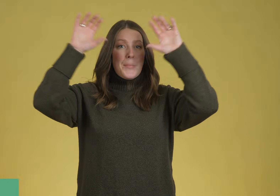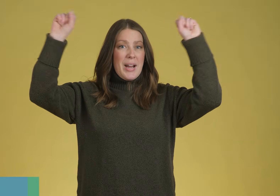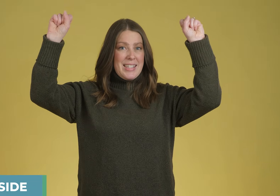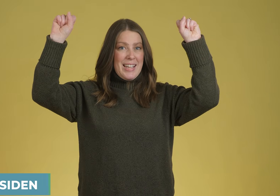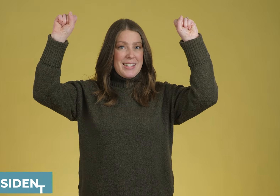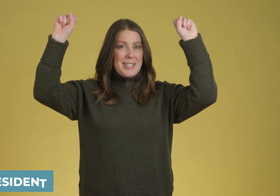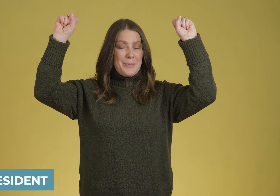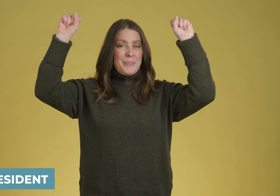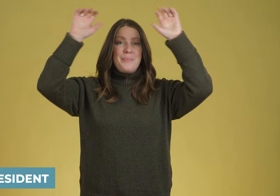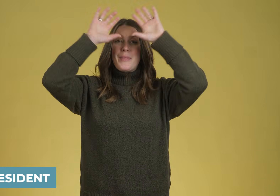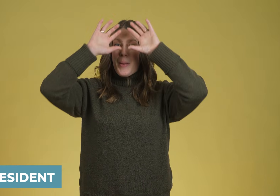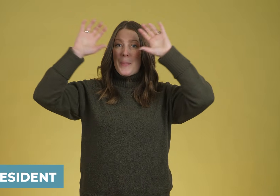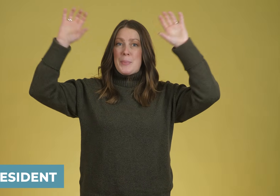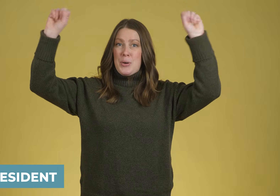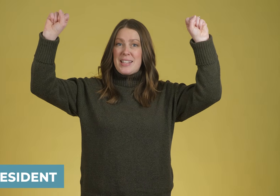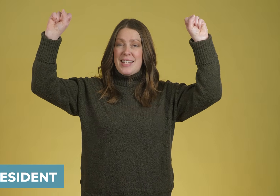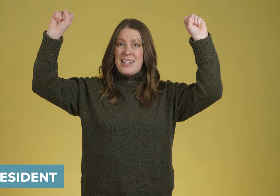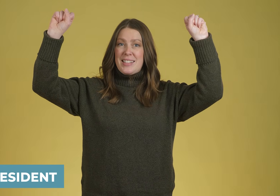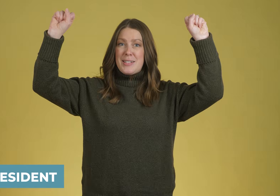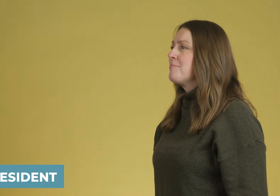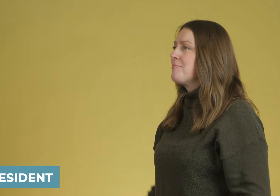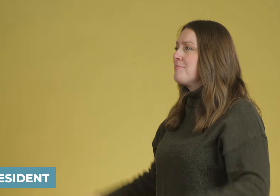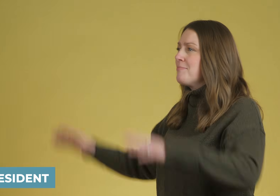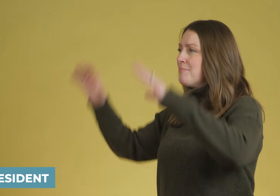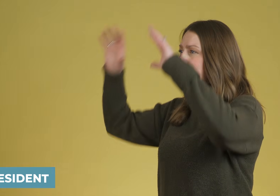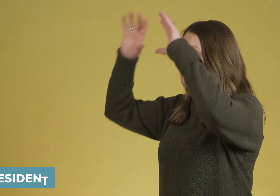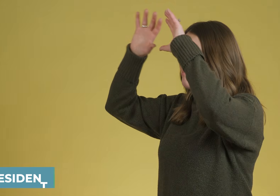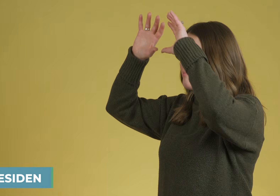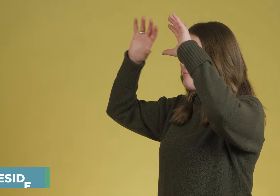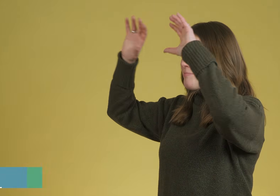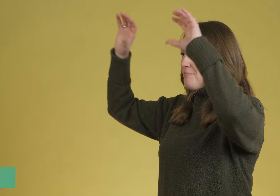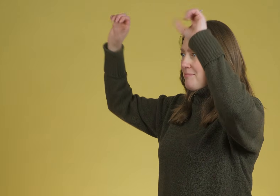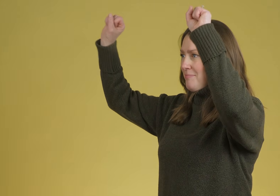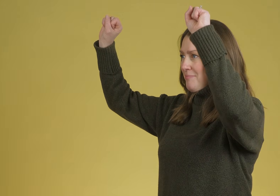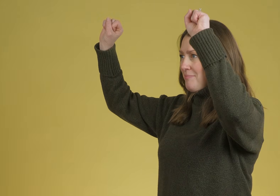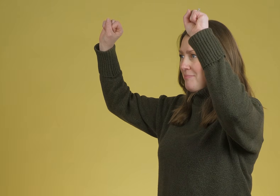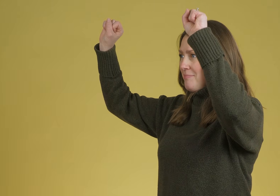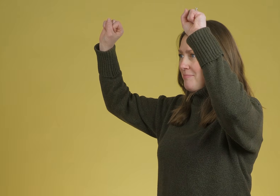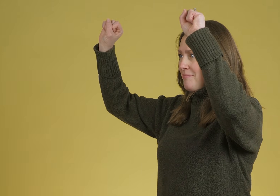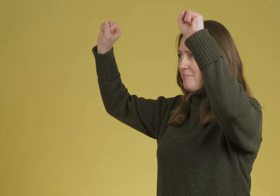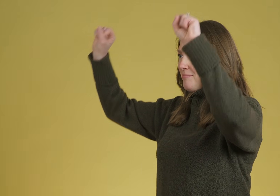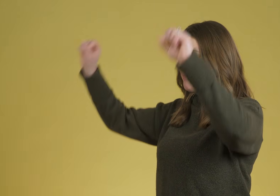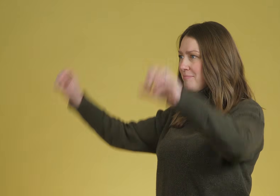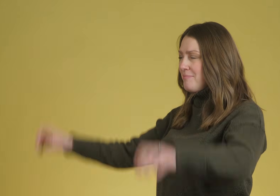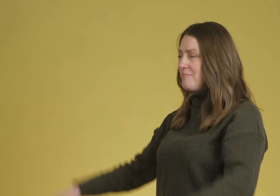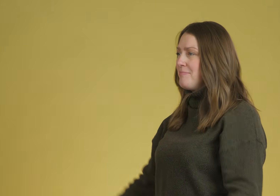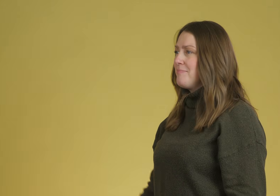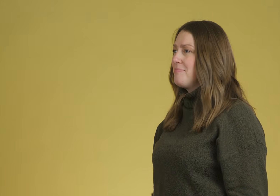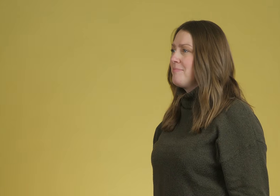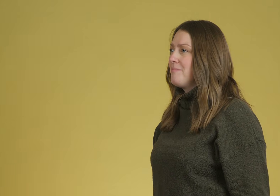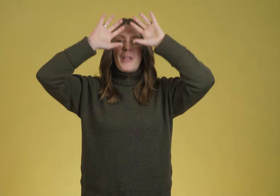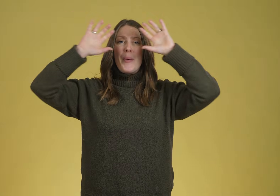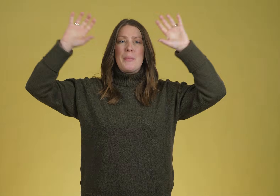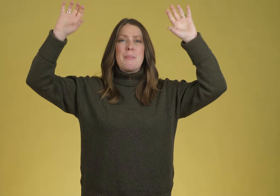President. President. Your hands Pull up at the top of your forehead.